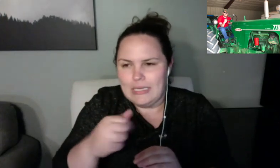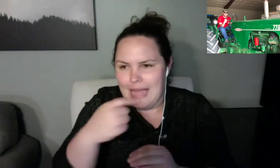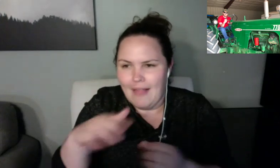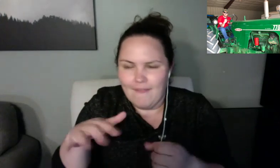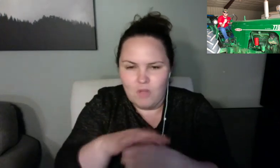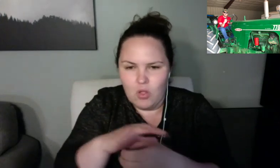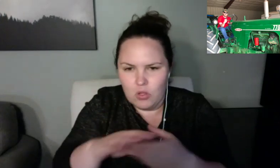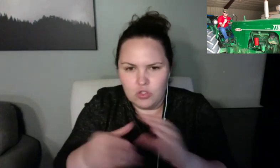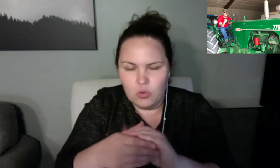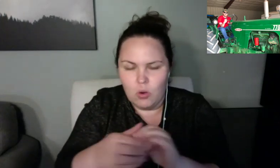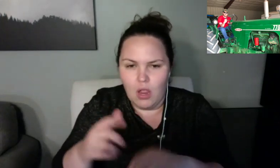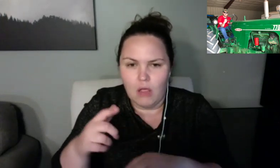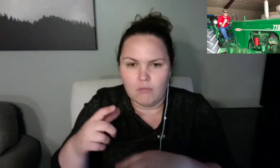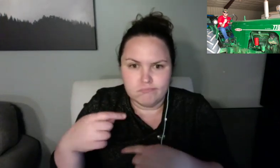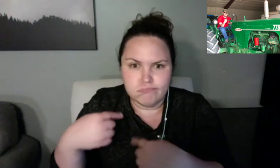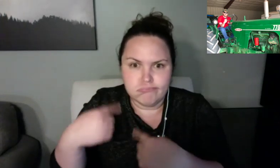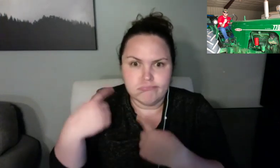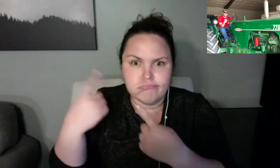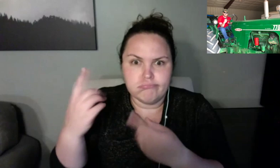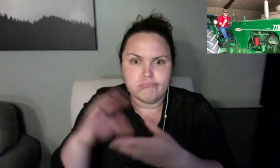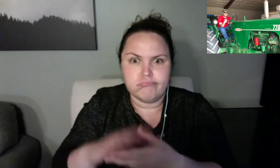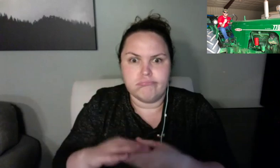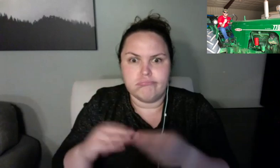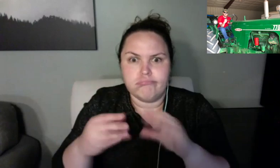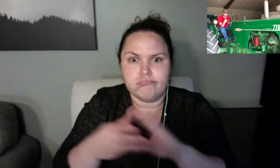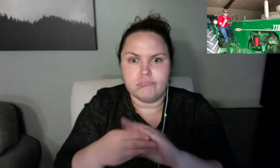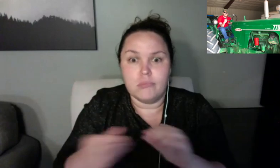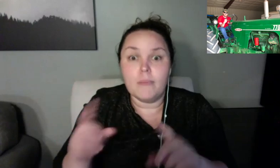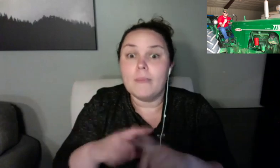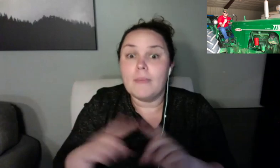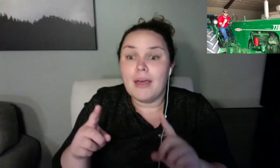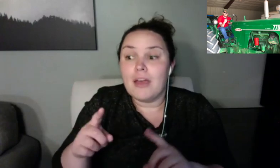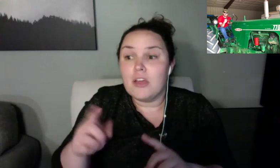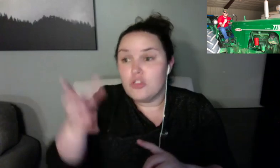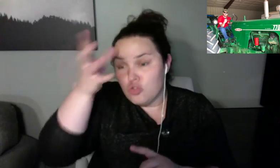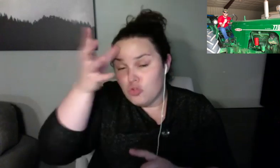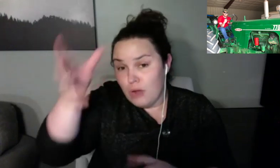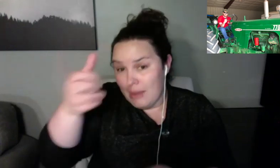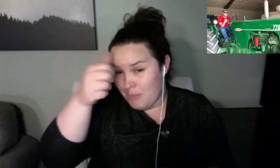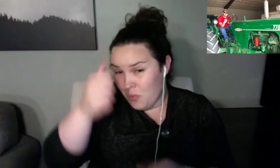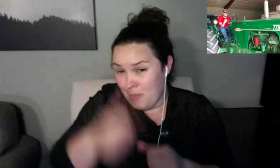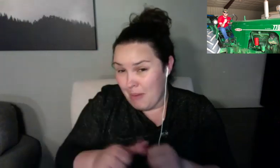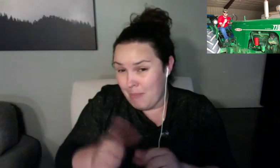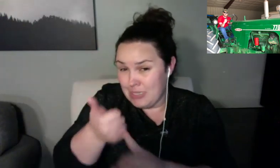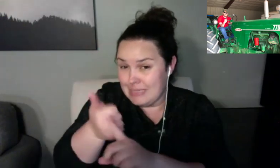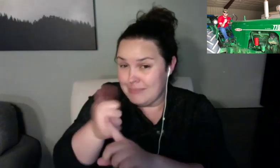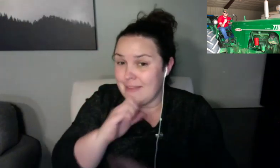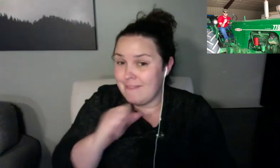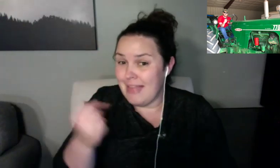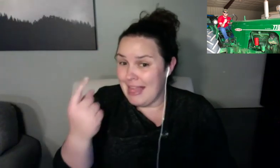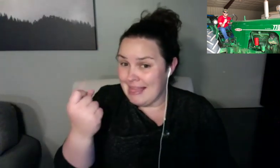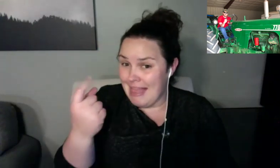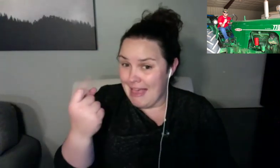But basically he remembers as an 11year old kid going to the Oliver dealership with my